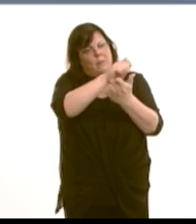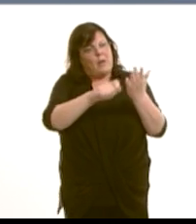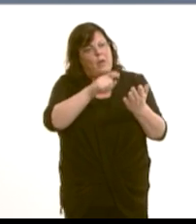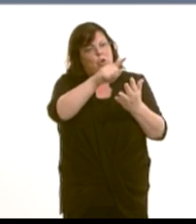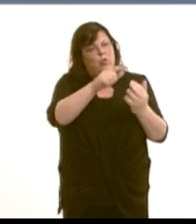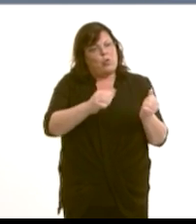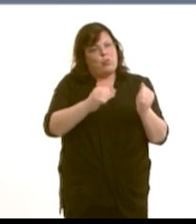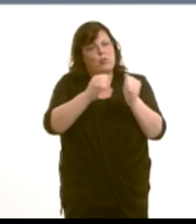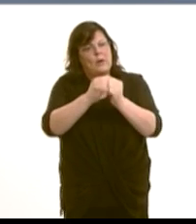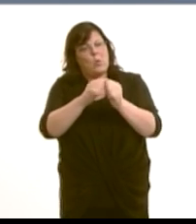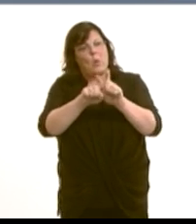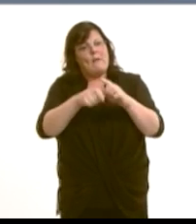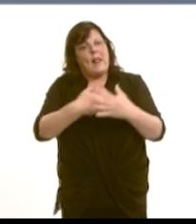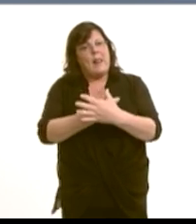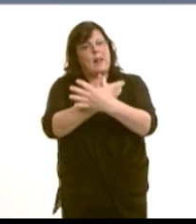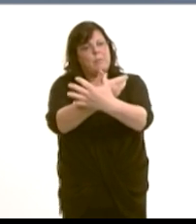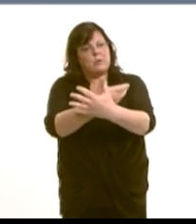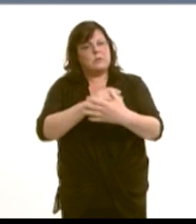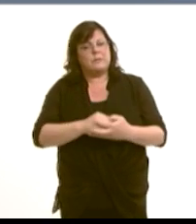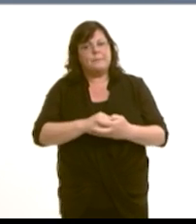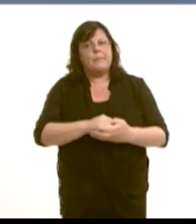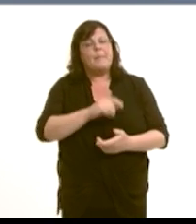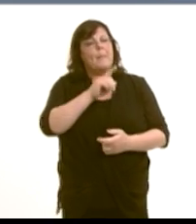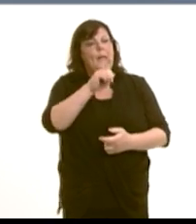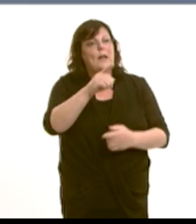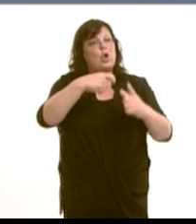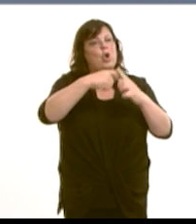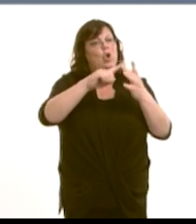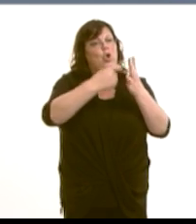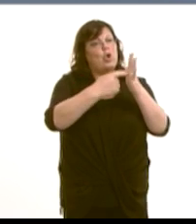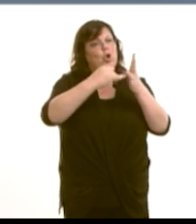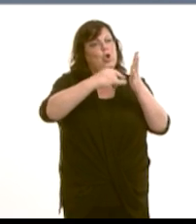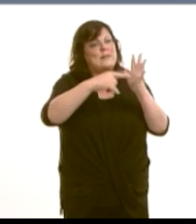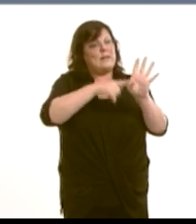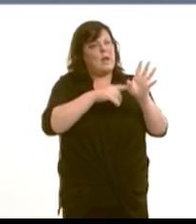Democrats and, in particular, the assertion made by Kirsty Williams that the implications